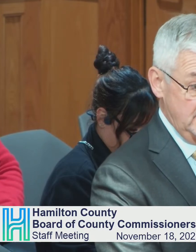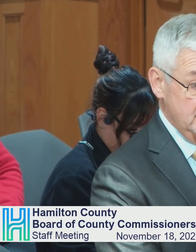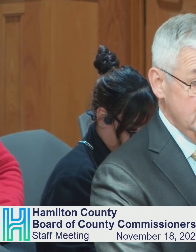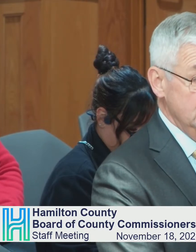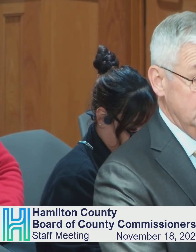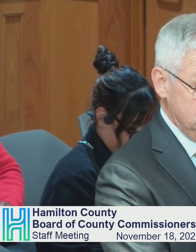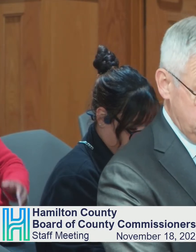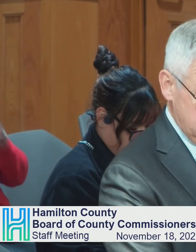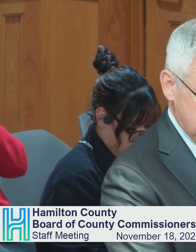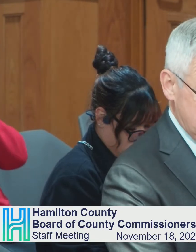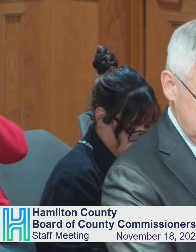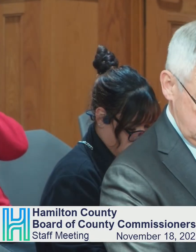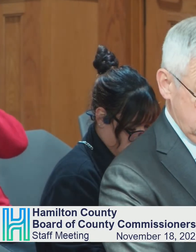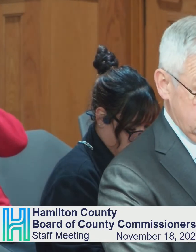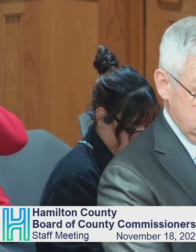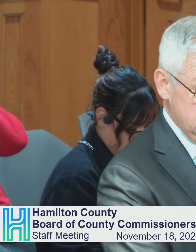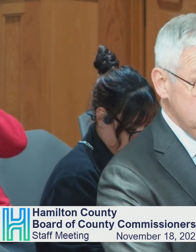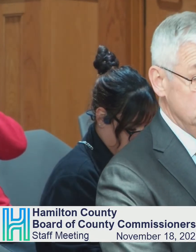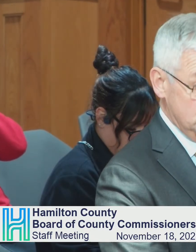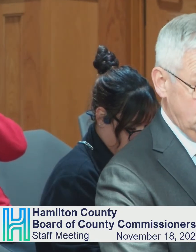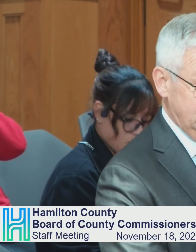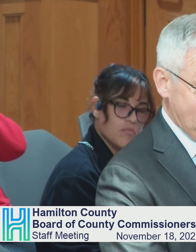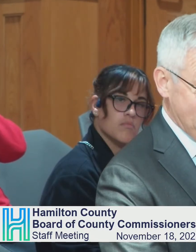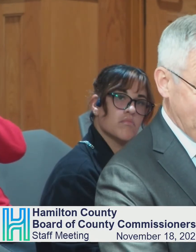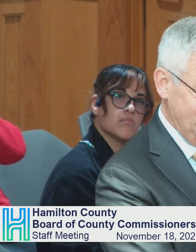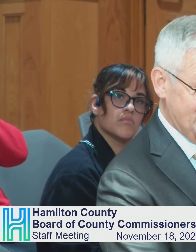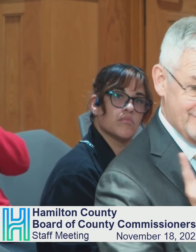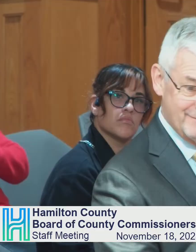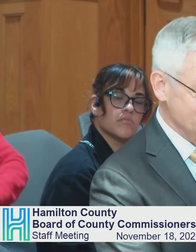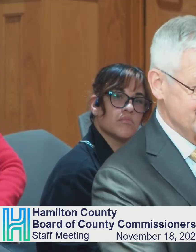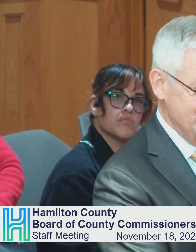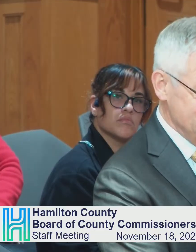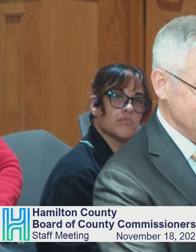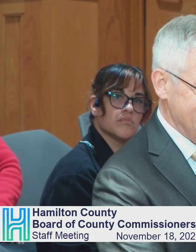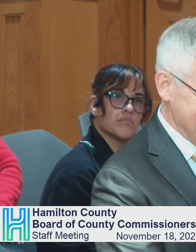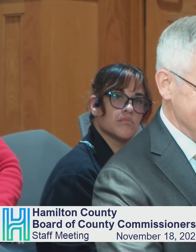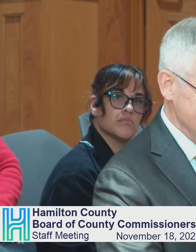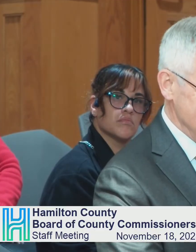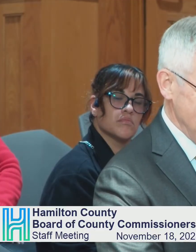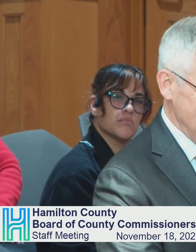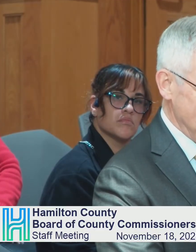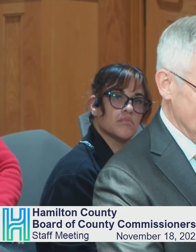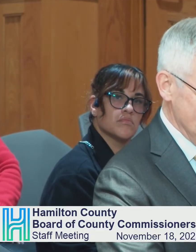need, but to continue to allow us to hit that first piece, and that's to continue to grow